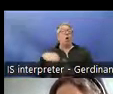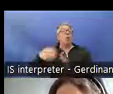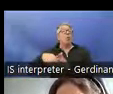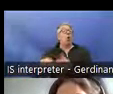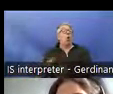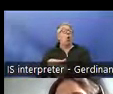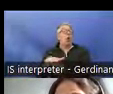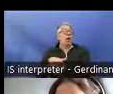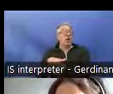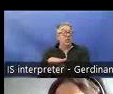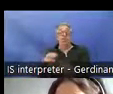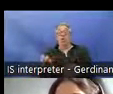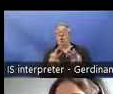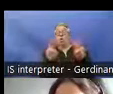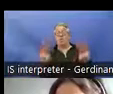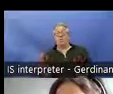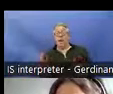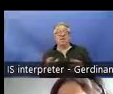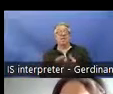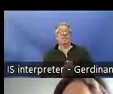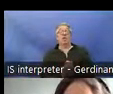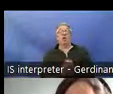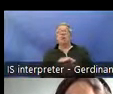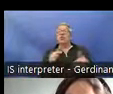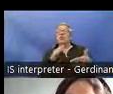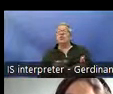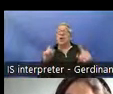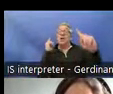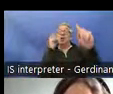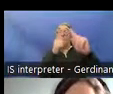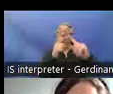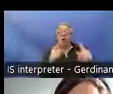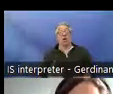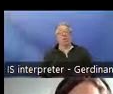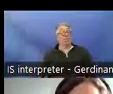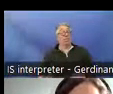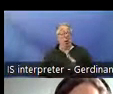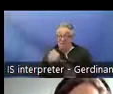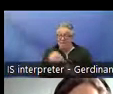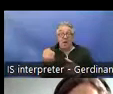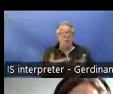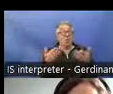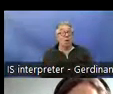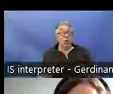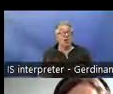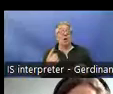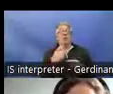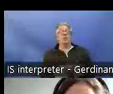The website, goals of the study, methodology, key findings and the results that were created